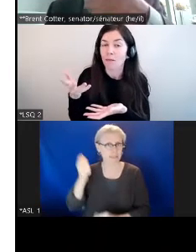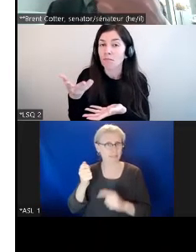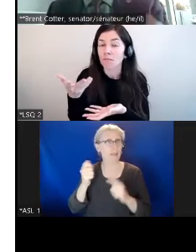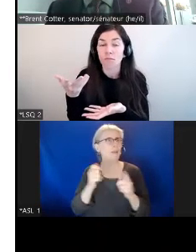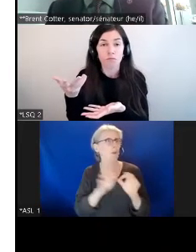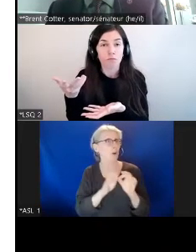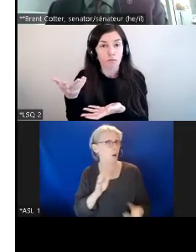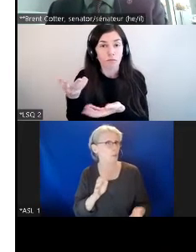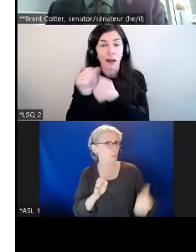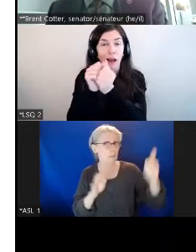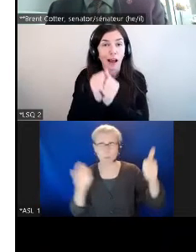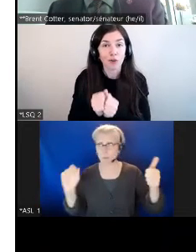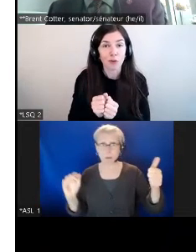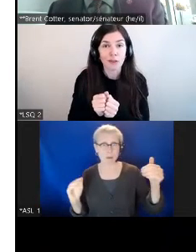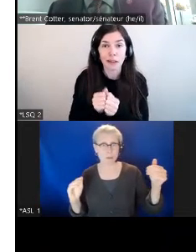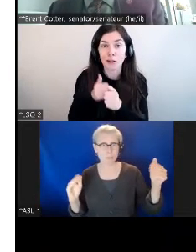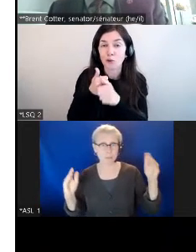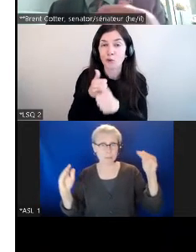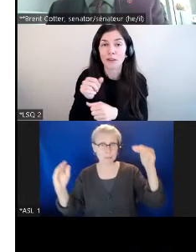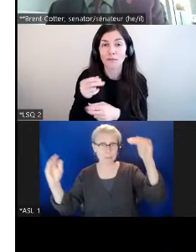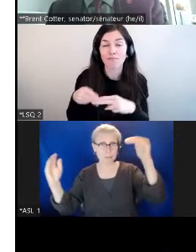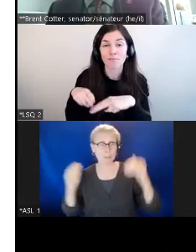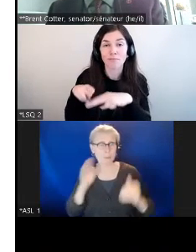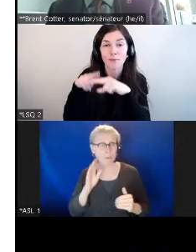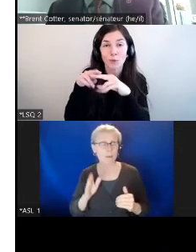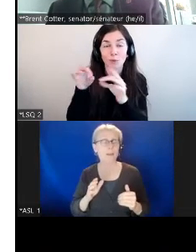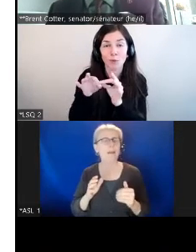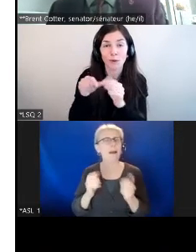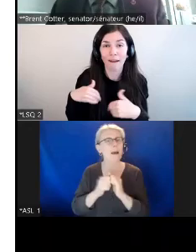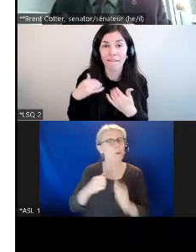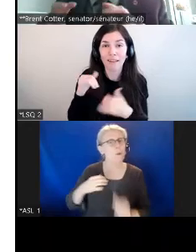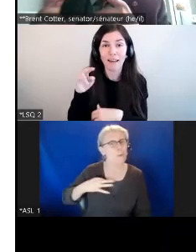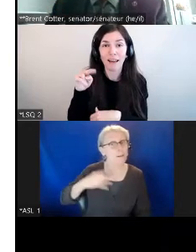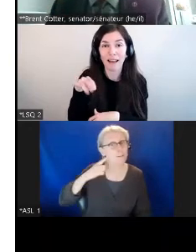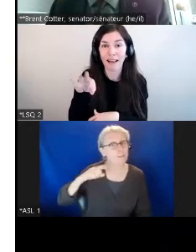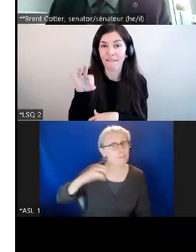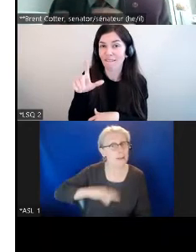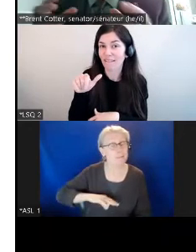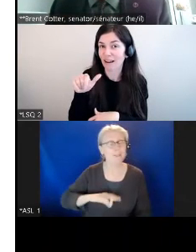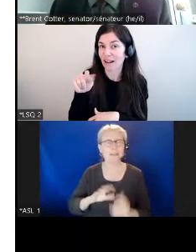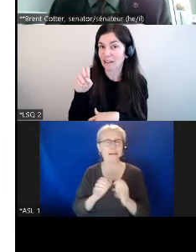HOW TO GO ABOUT APPLYING FOR THE BENEFIT. HOW IT WILL BE PAID. CAN YOU APPEAL IF YOU DIDN'T